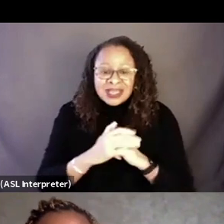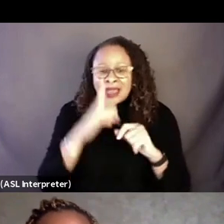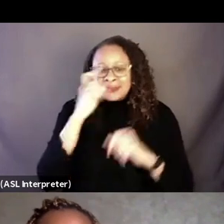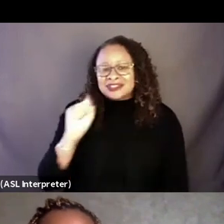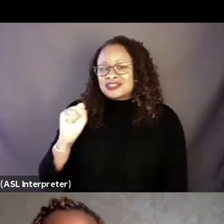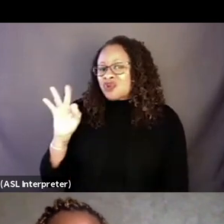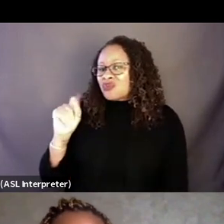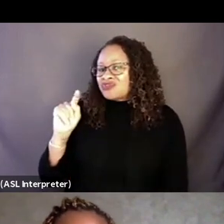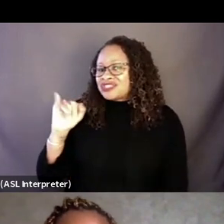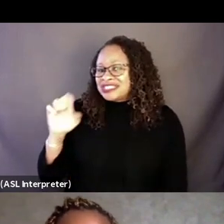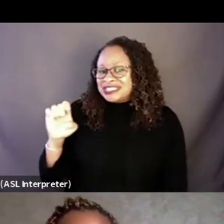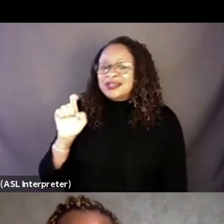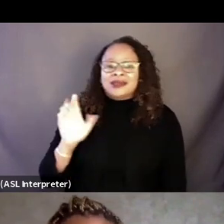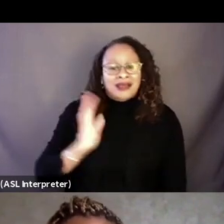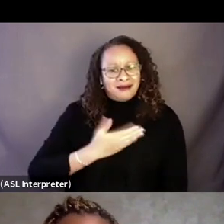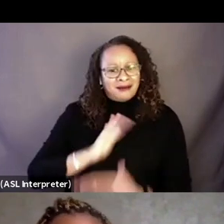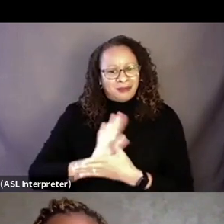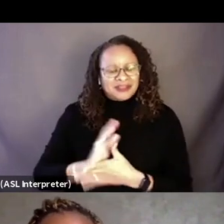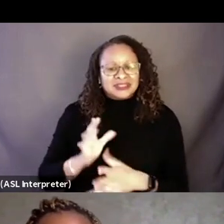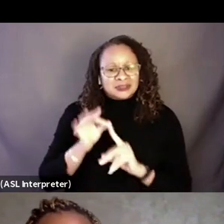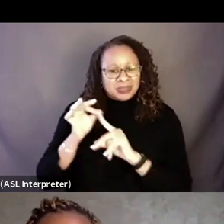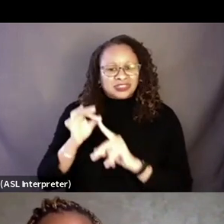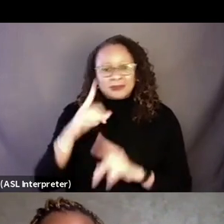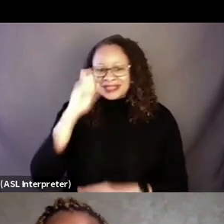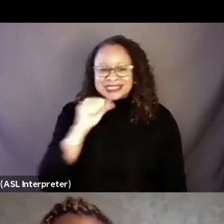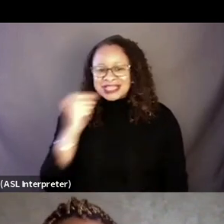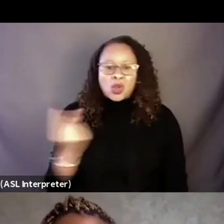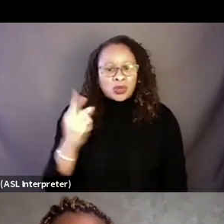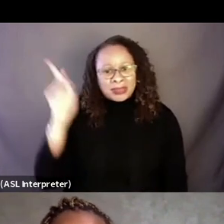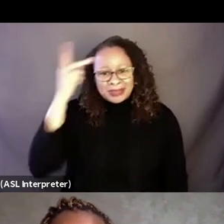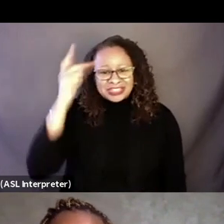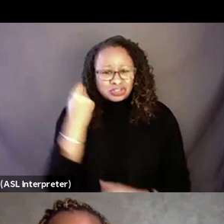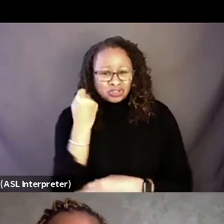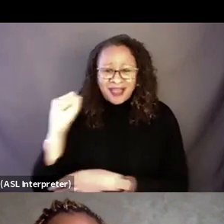because it's not just a political activist documentary and there's nothing against that